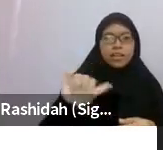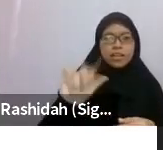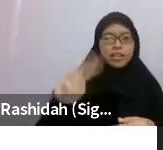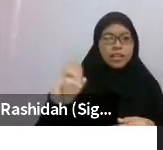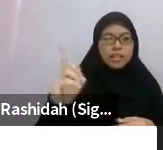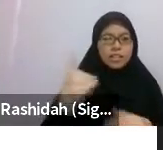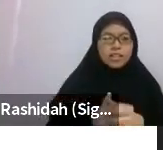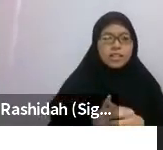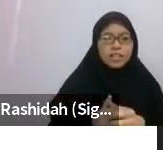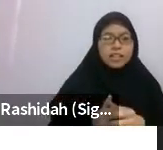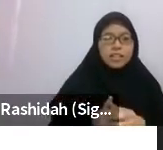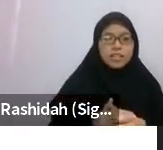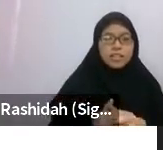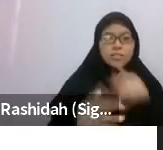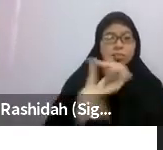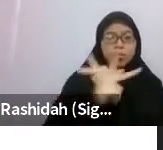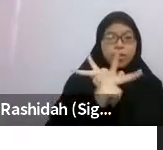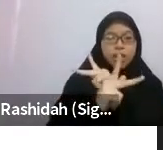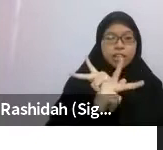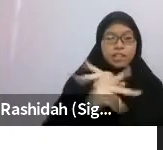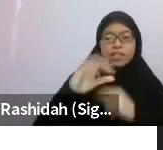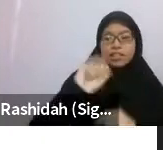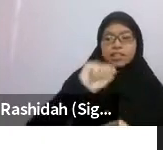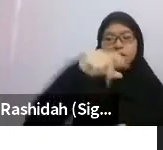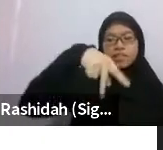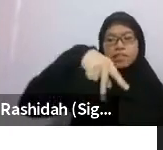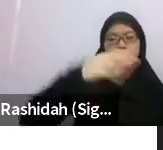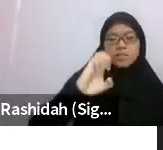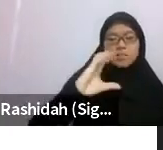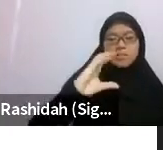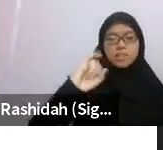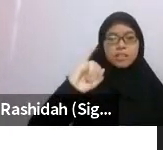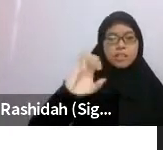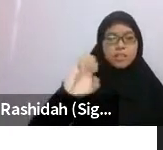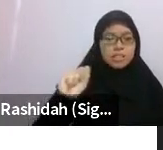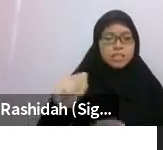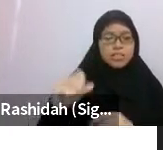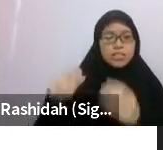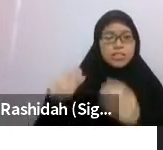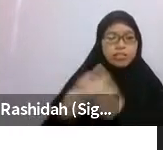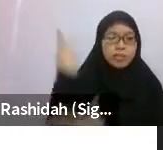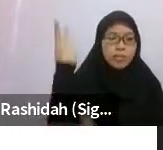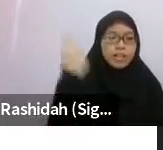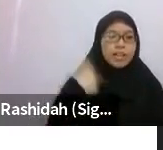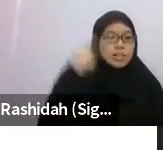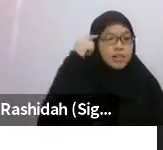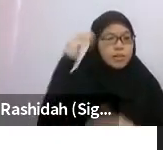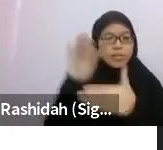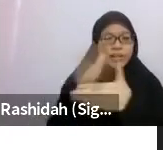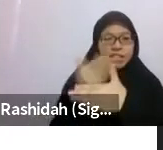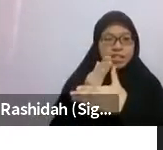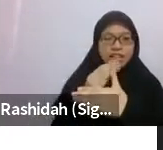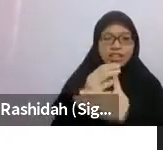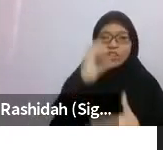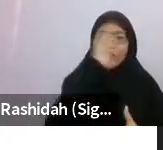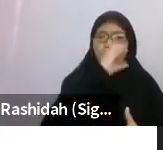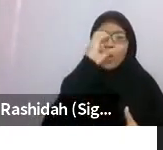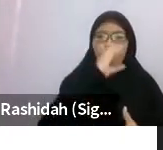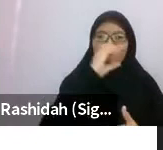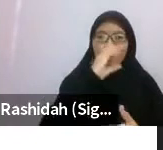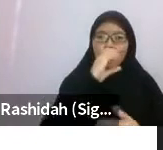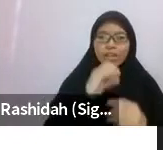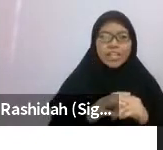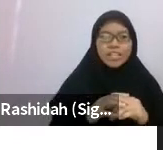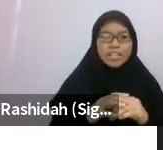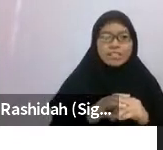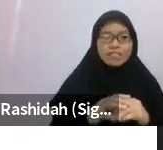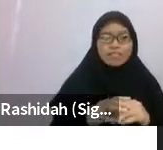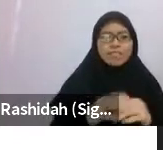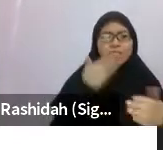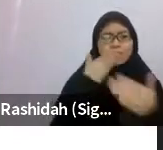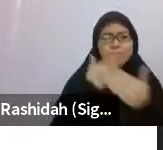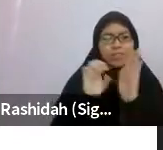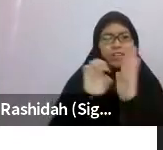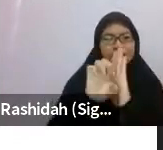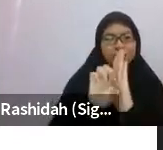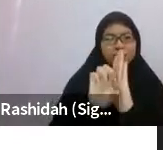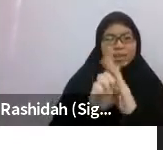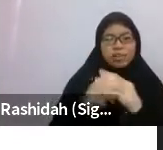I thought I would share this comic strip, which I feel is a good example of an ecofeminist way of remembering something.